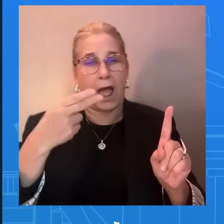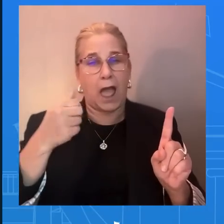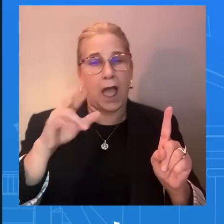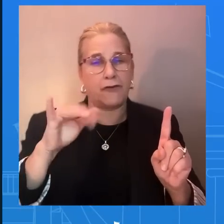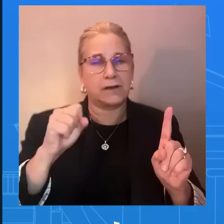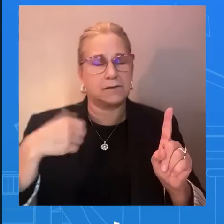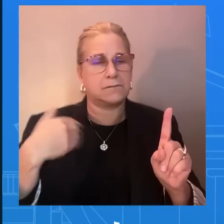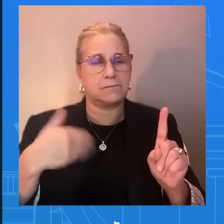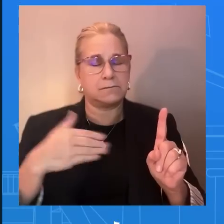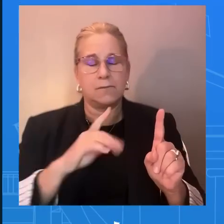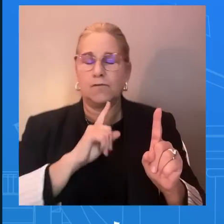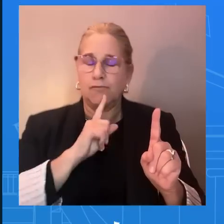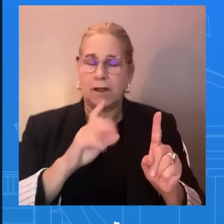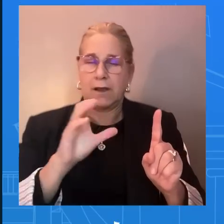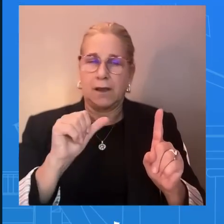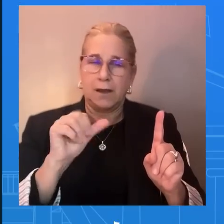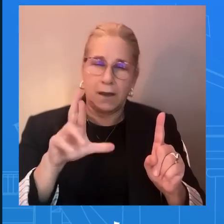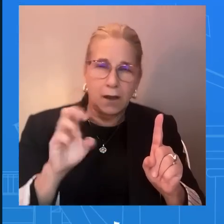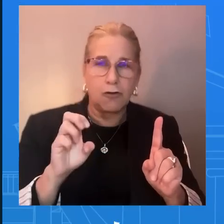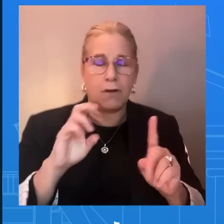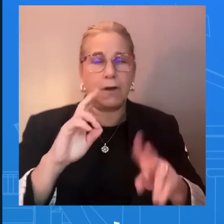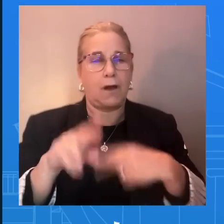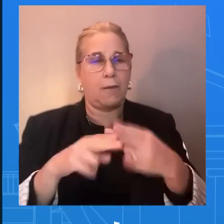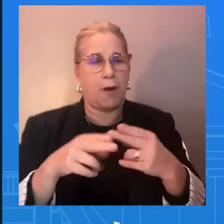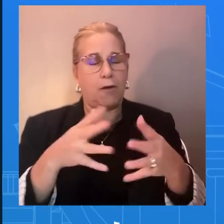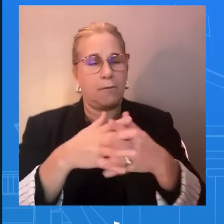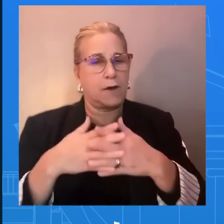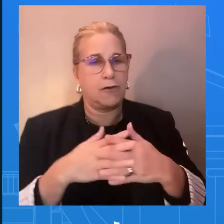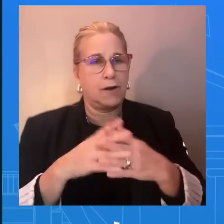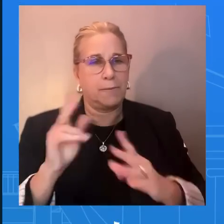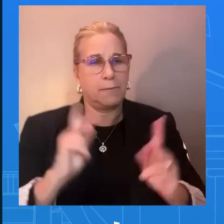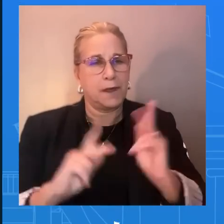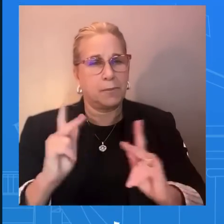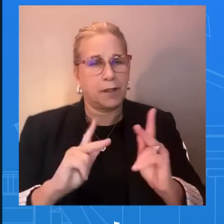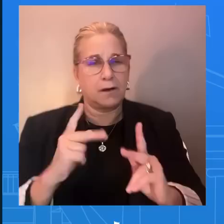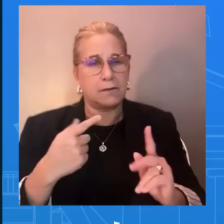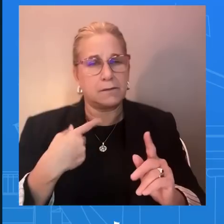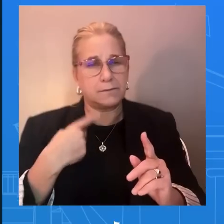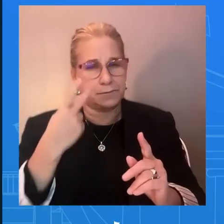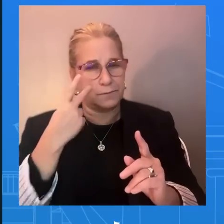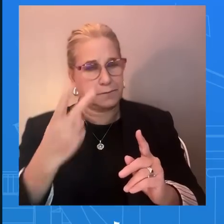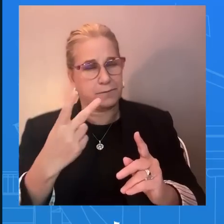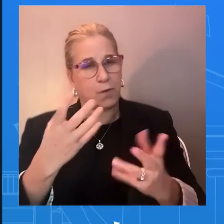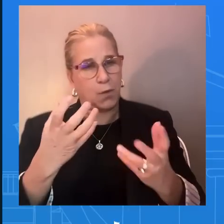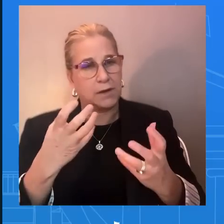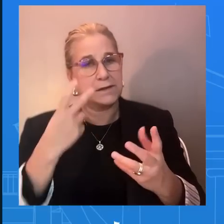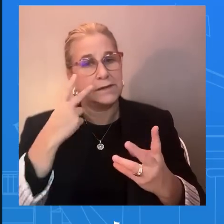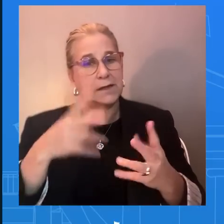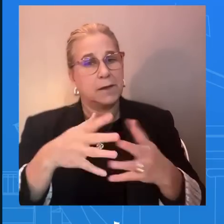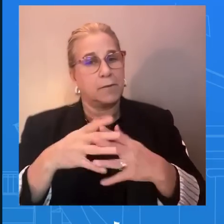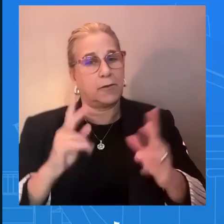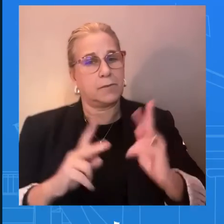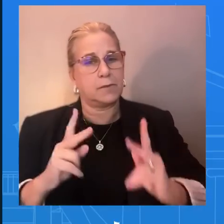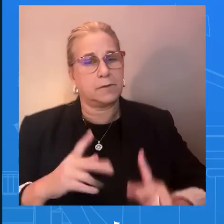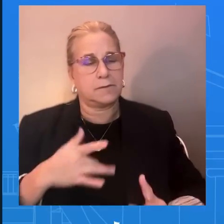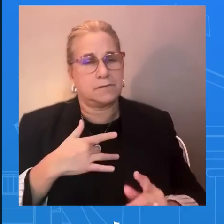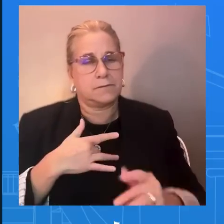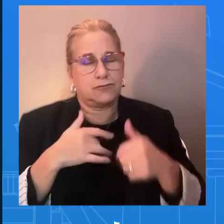And that’s what many of the American people want to see. They want to see a fighter, and that’s who she is. Go ahead, Karen. The Press: Thanks, Karine.